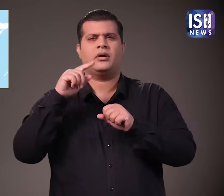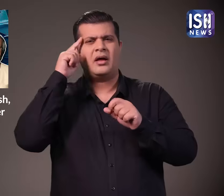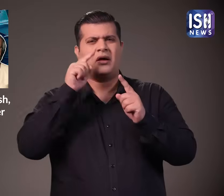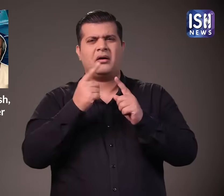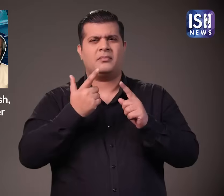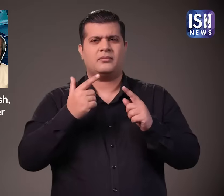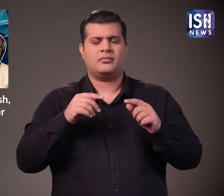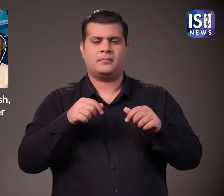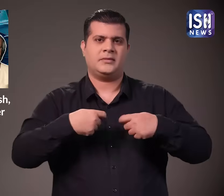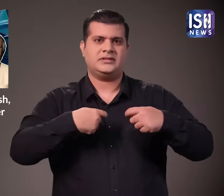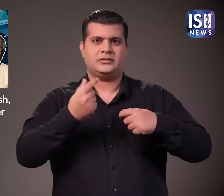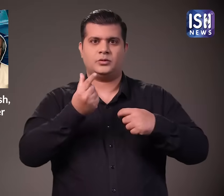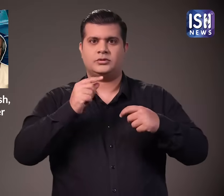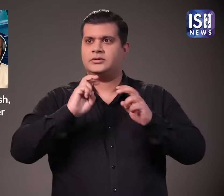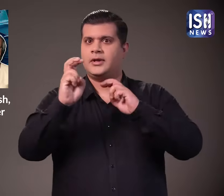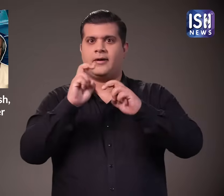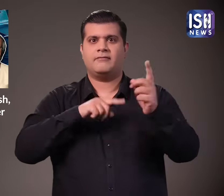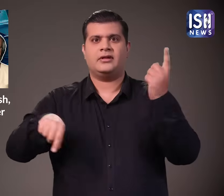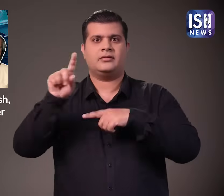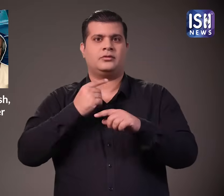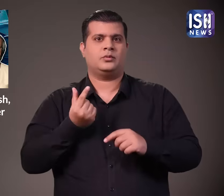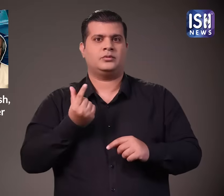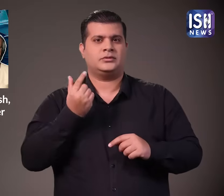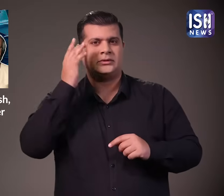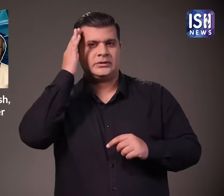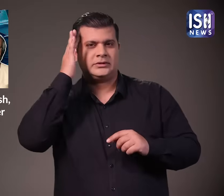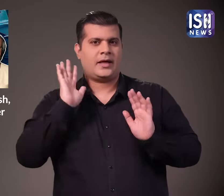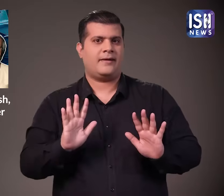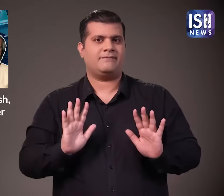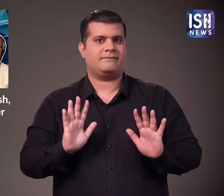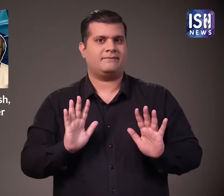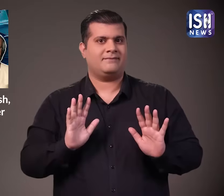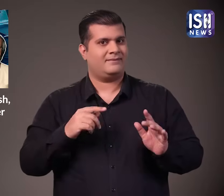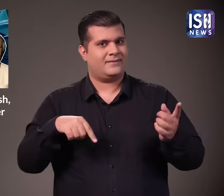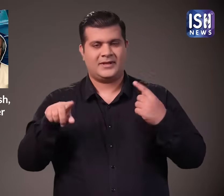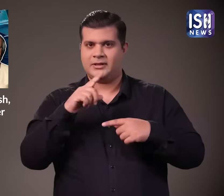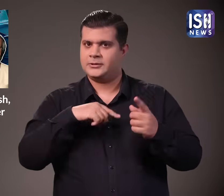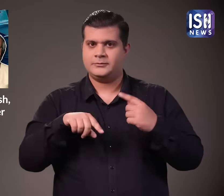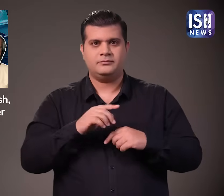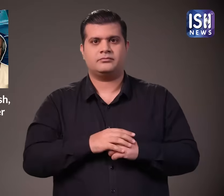This is being done with the aim of establishing business corridors.